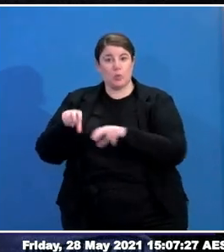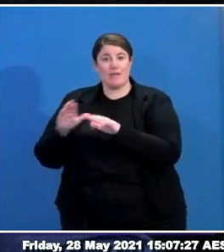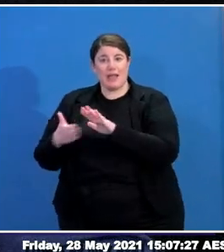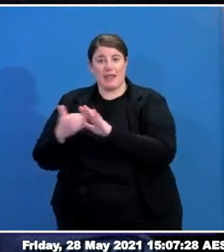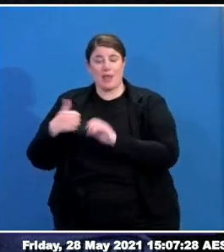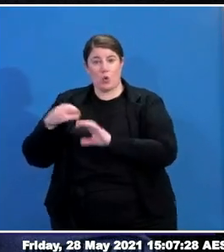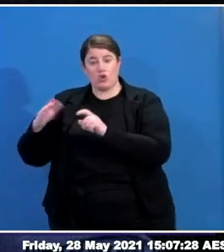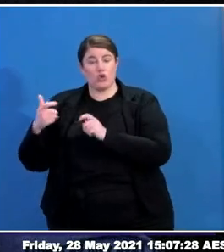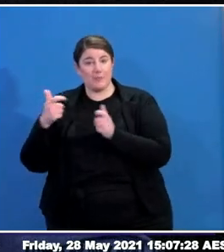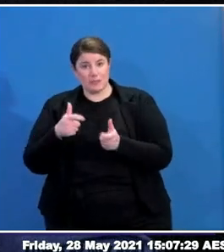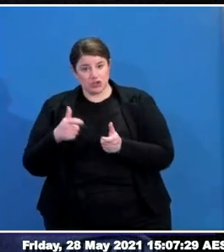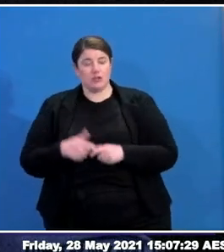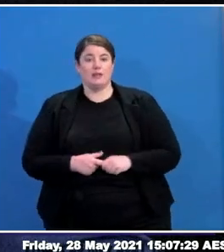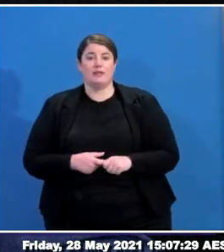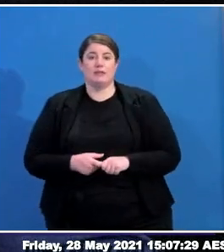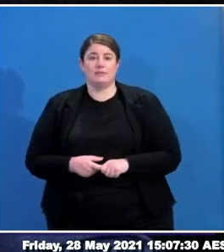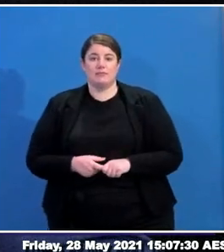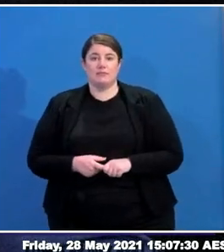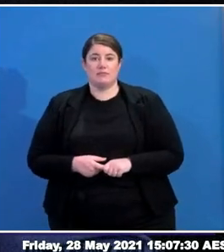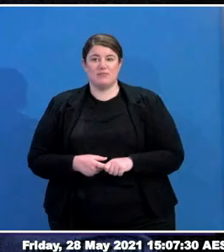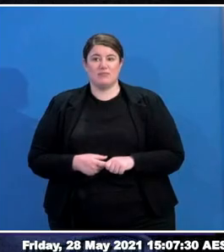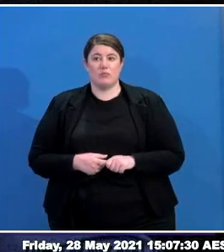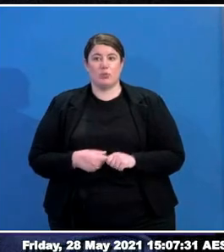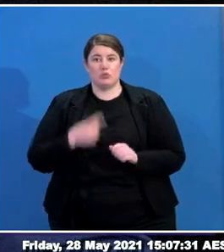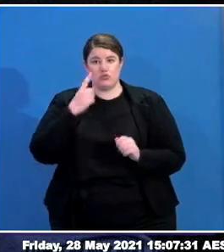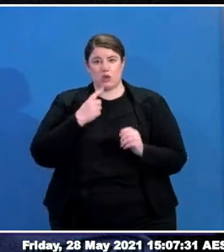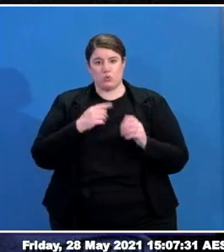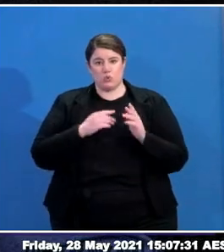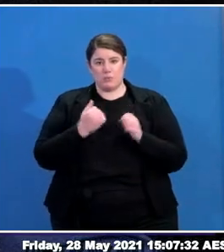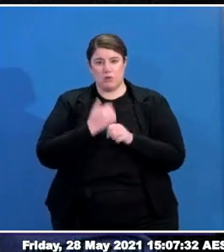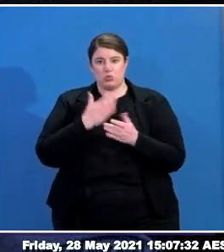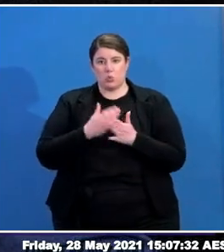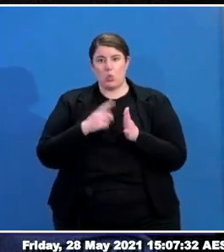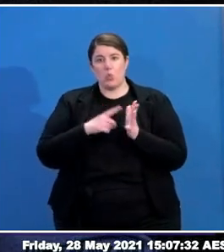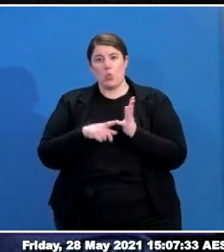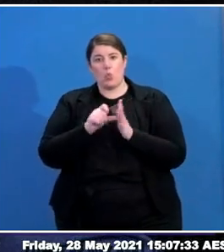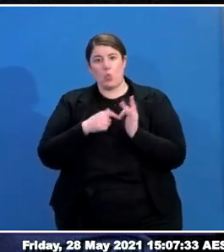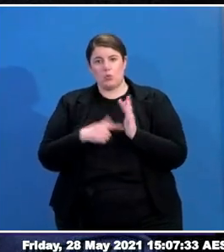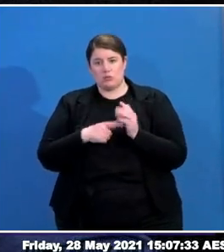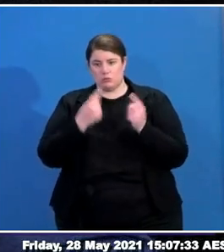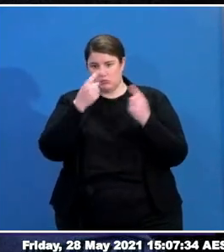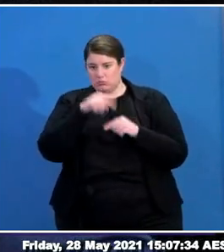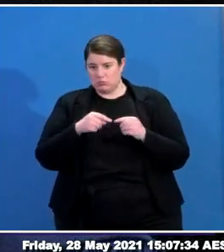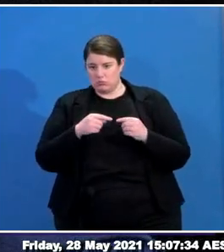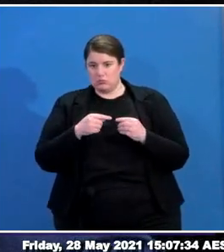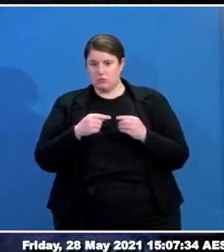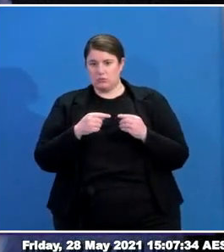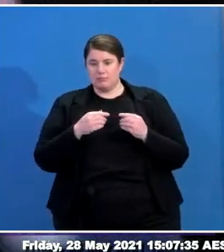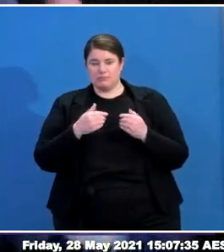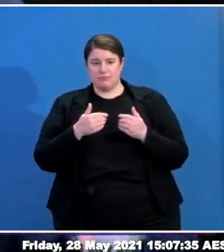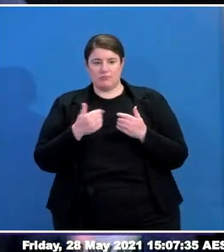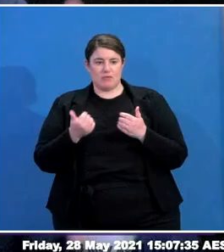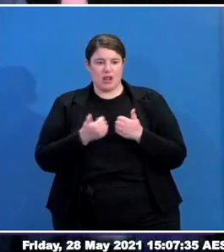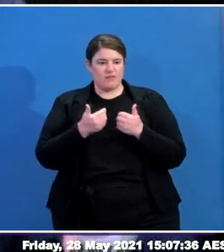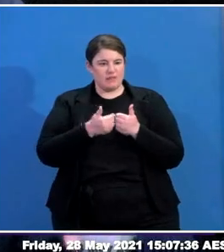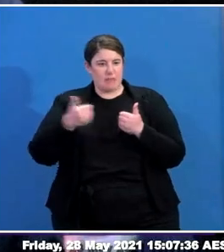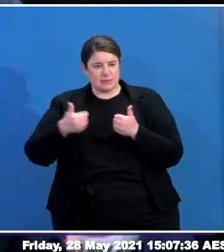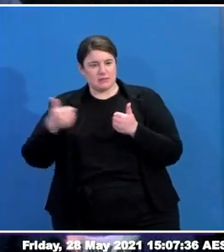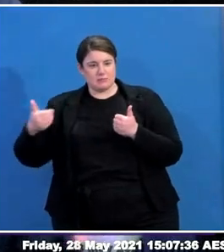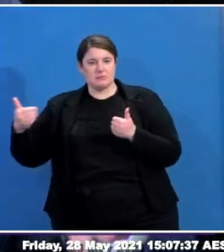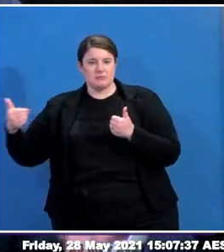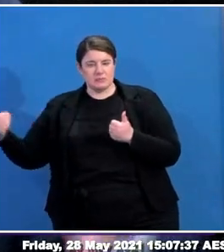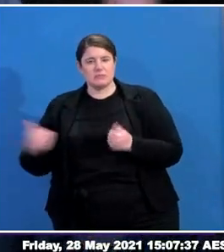The phasing of audits was determined our jurisdiction commenced on a particular